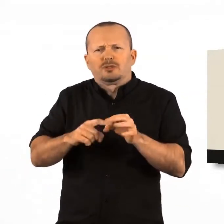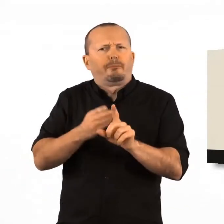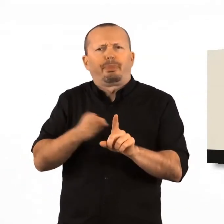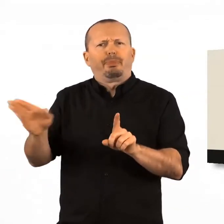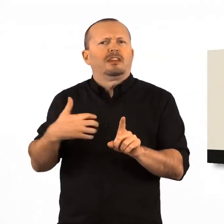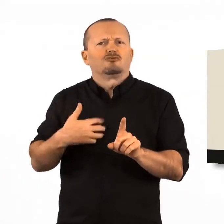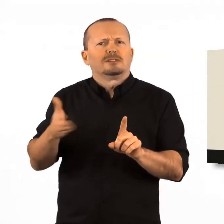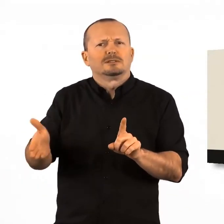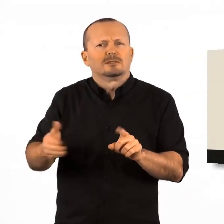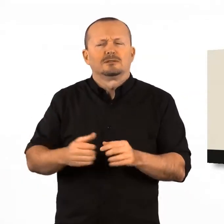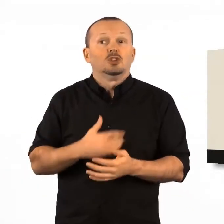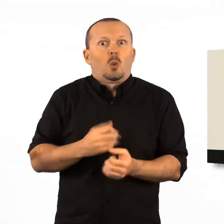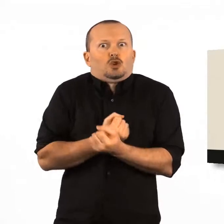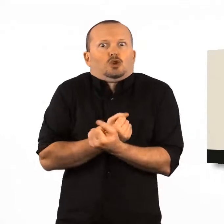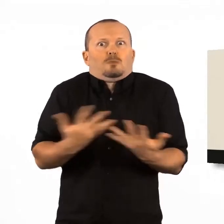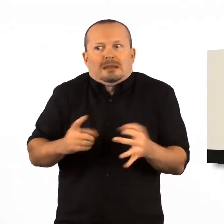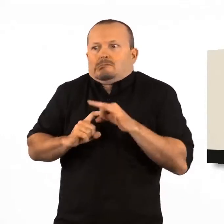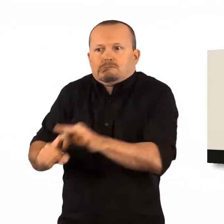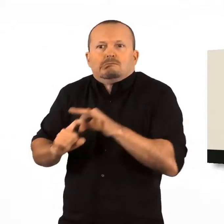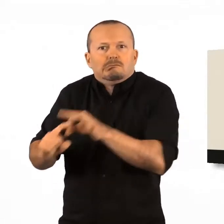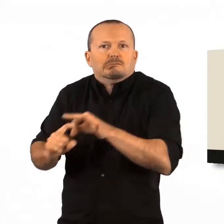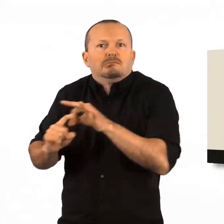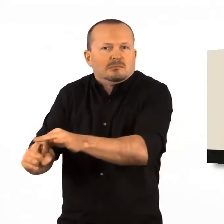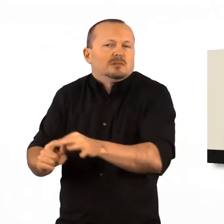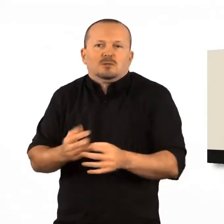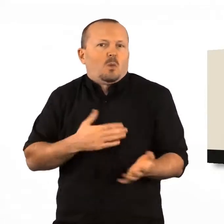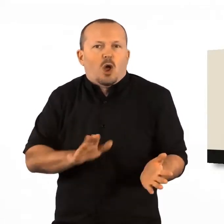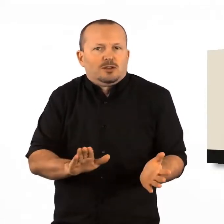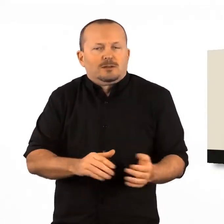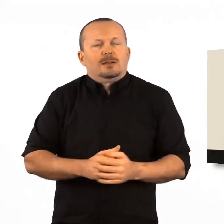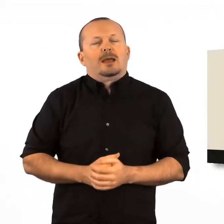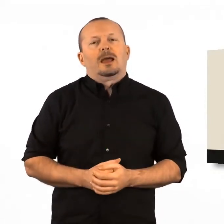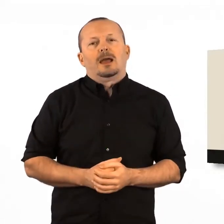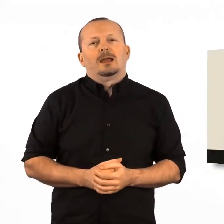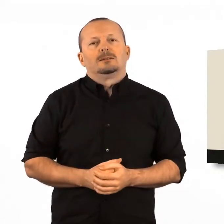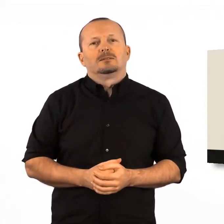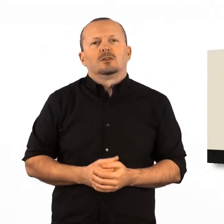don’t want to ask too many questions and we don’t want to ask questions that don’t